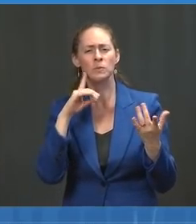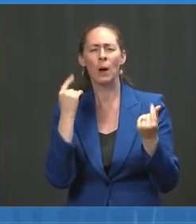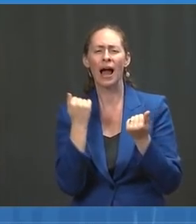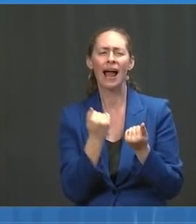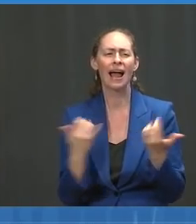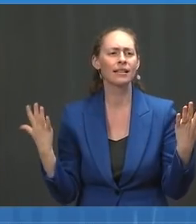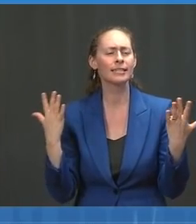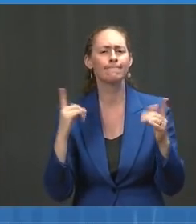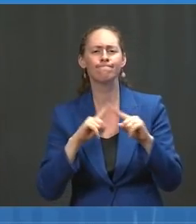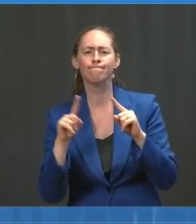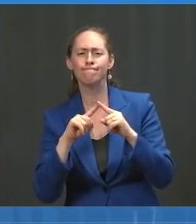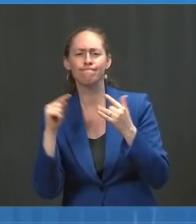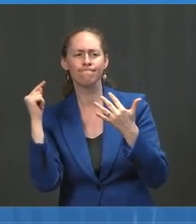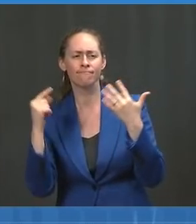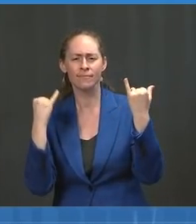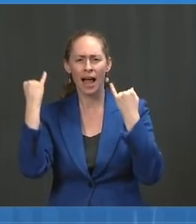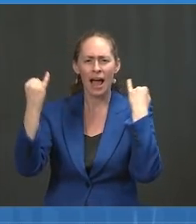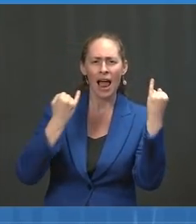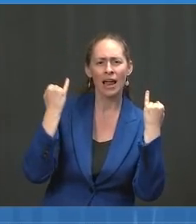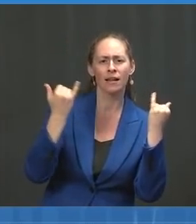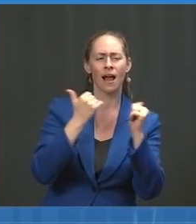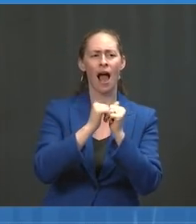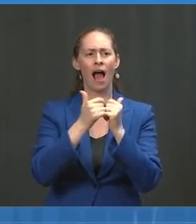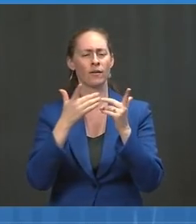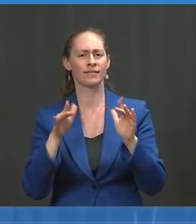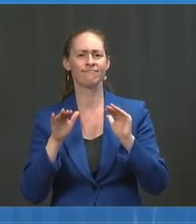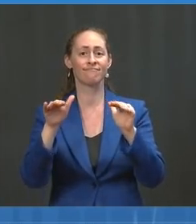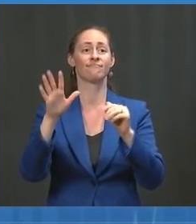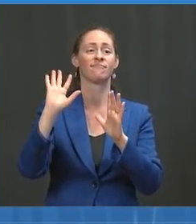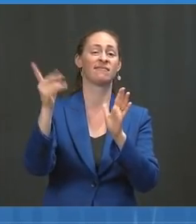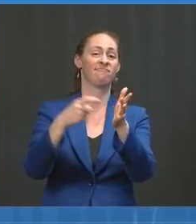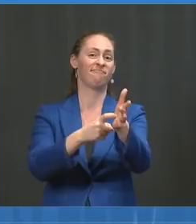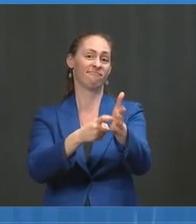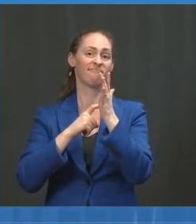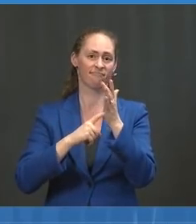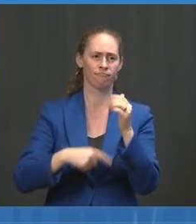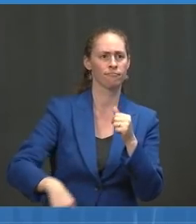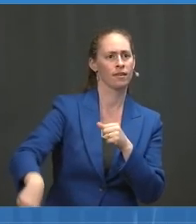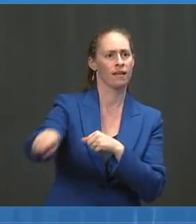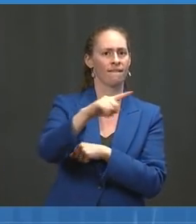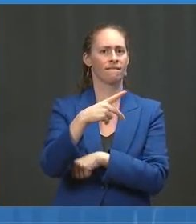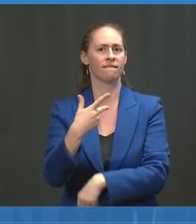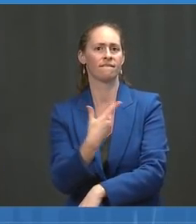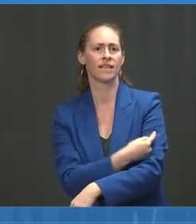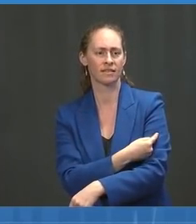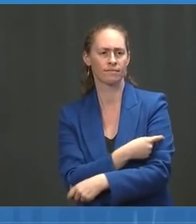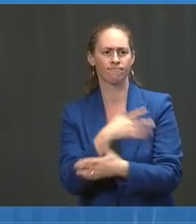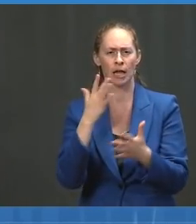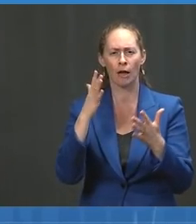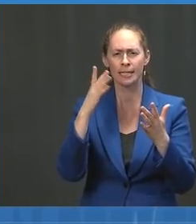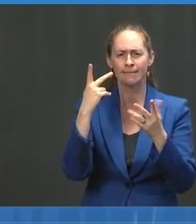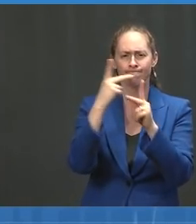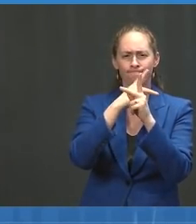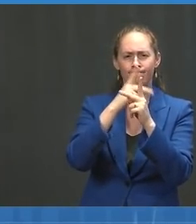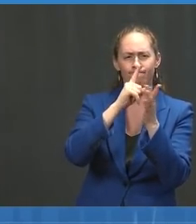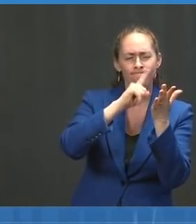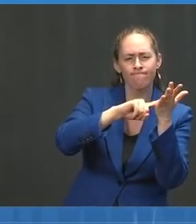we can take to require vaccines. Over the past several weeks, we've imposed a series of new requirements: